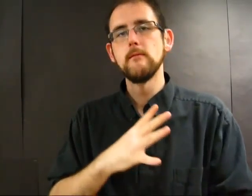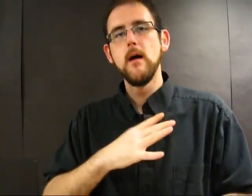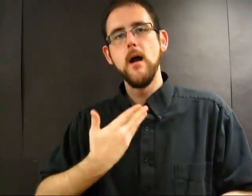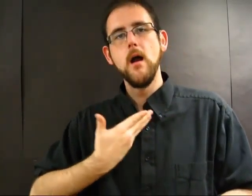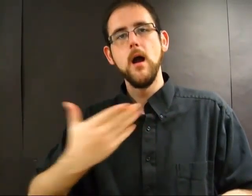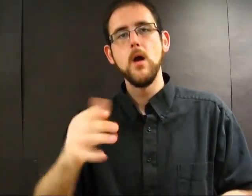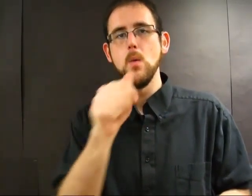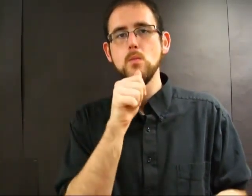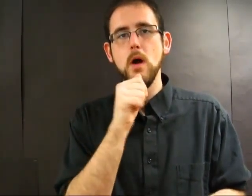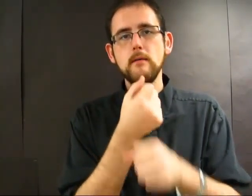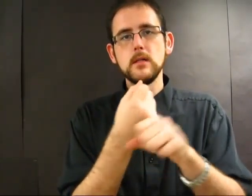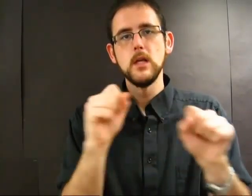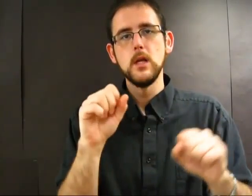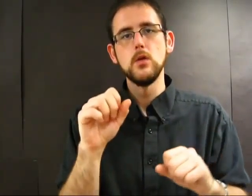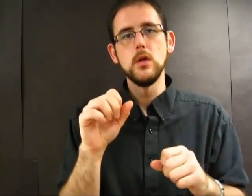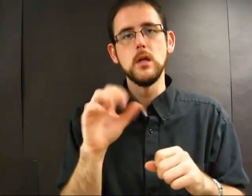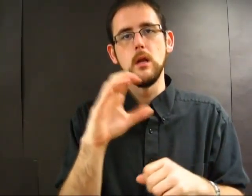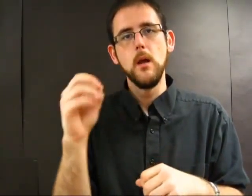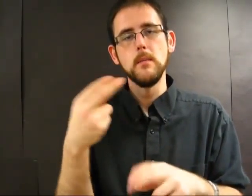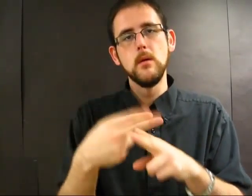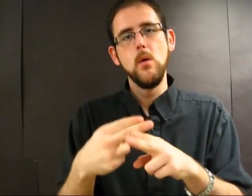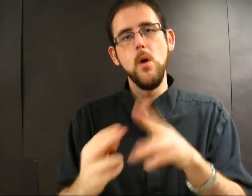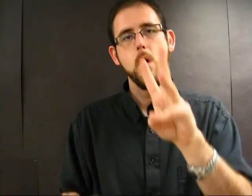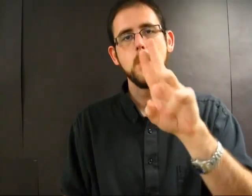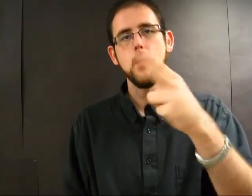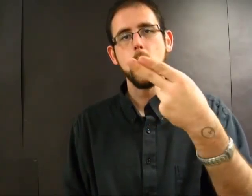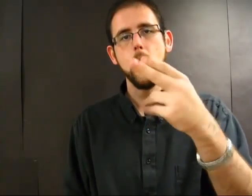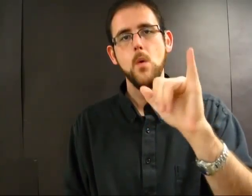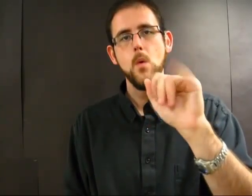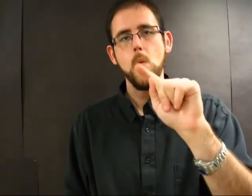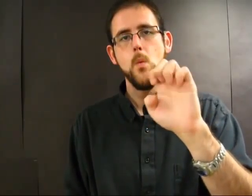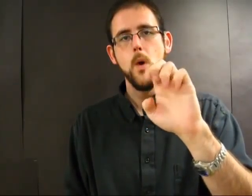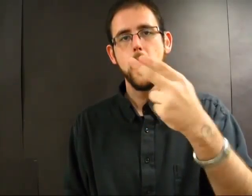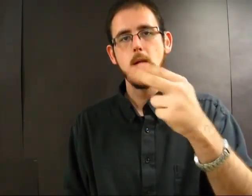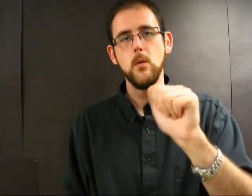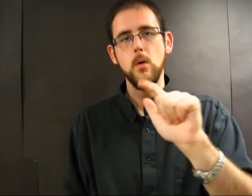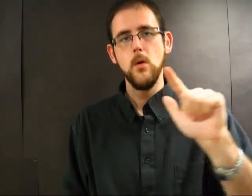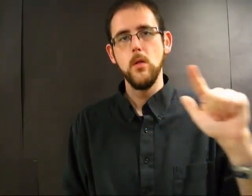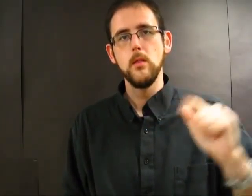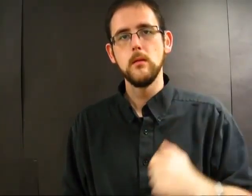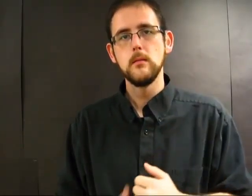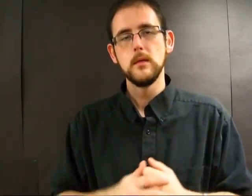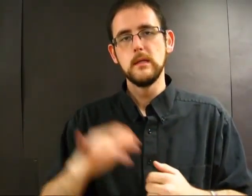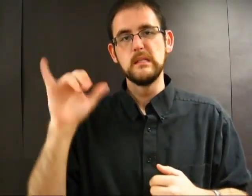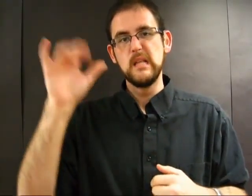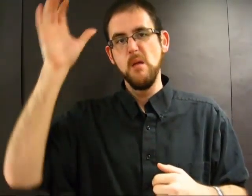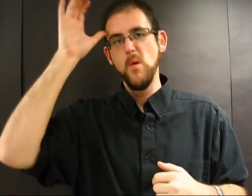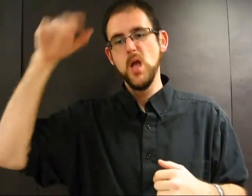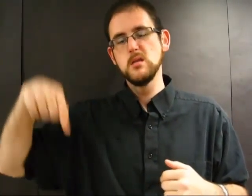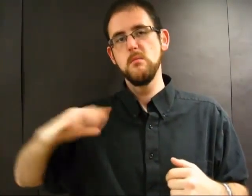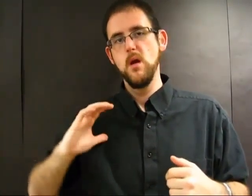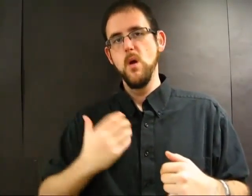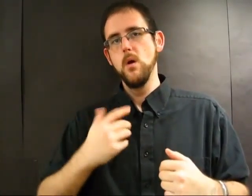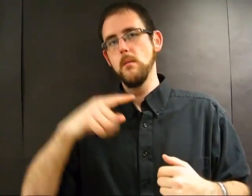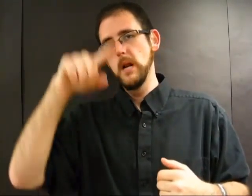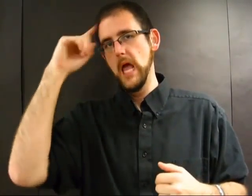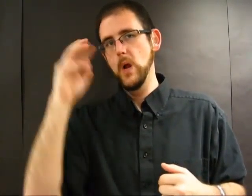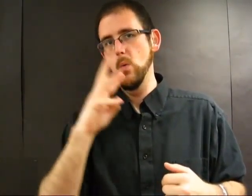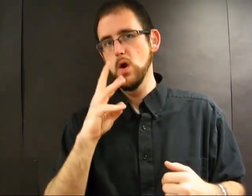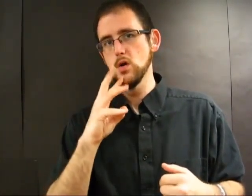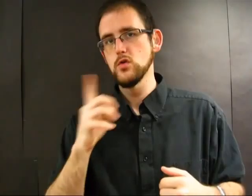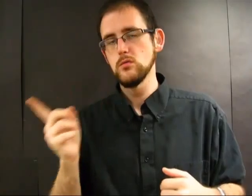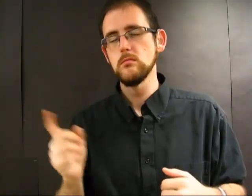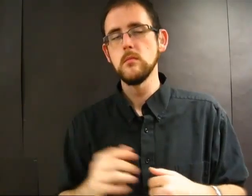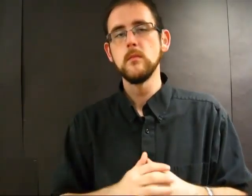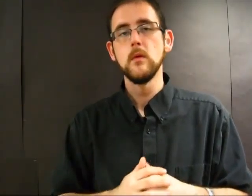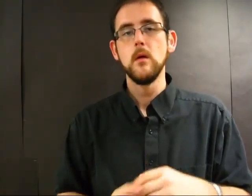trouble, so they hire a private security company called Whitehall, like our Blackwater.